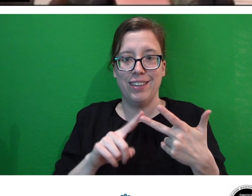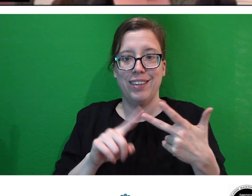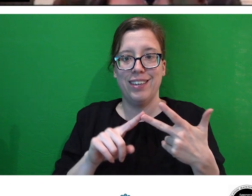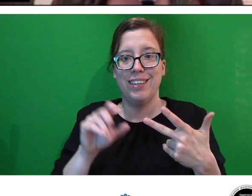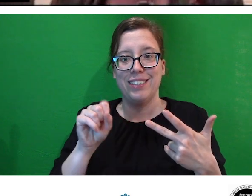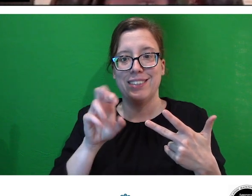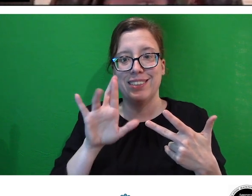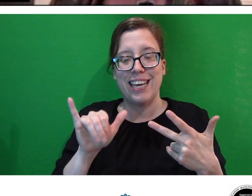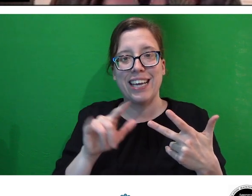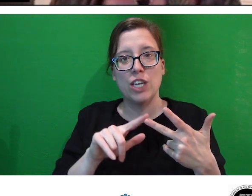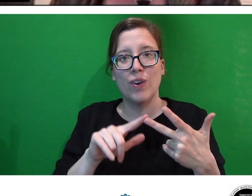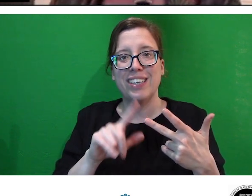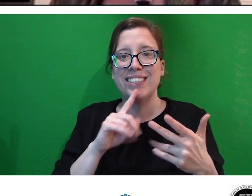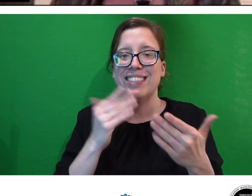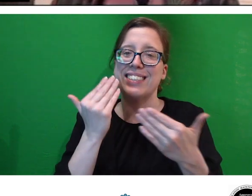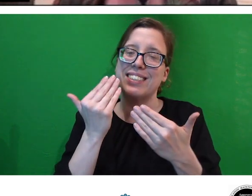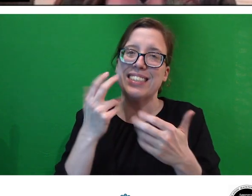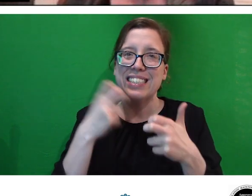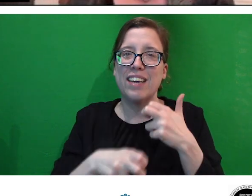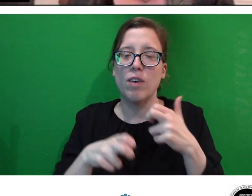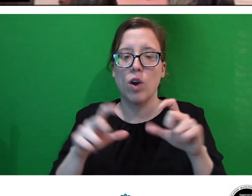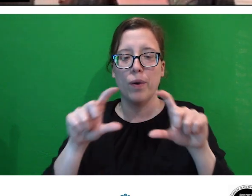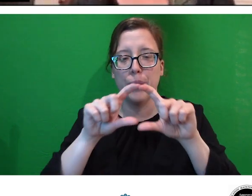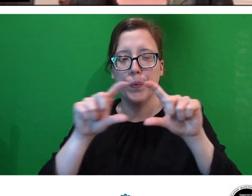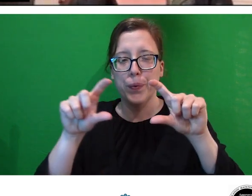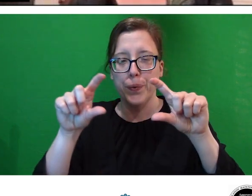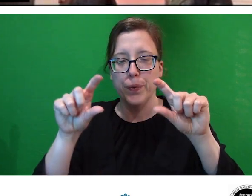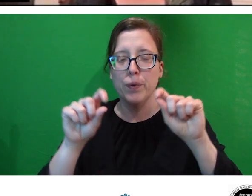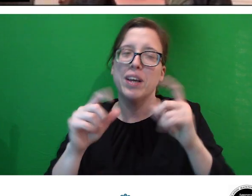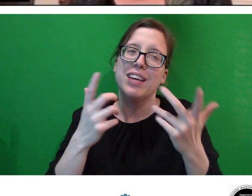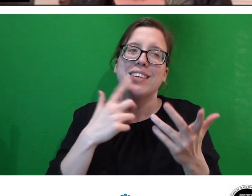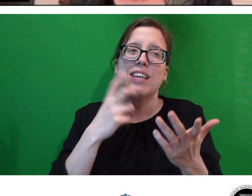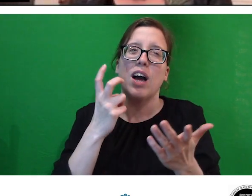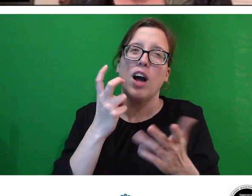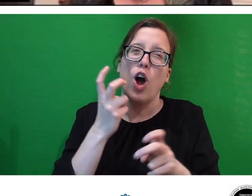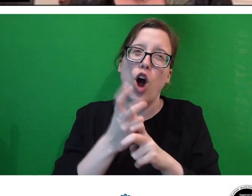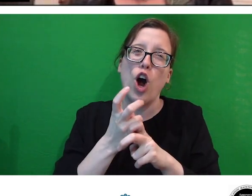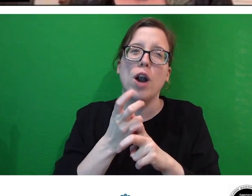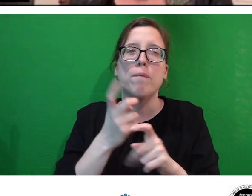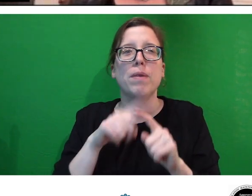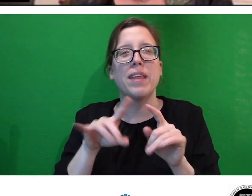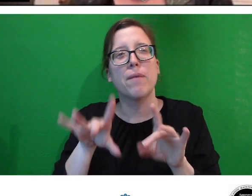watch by...they can't learn by modeling. Secondary learning is difficult